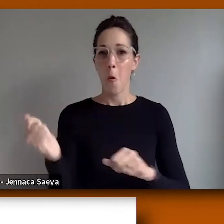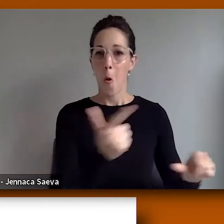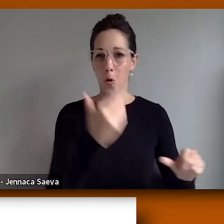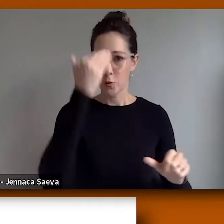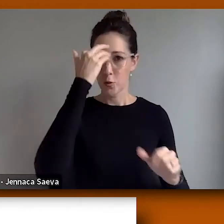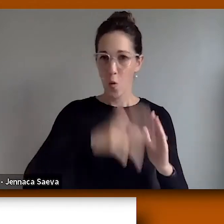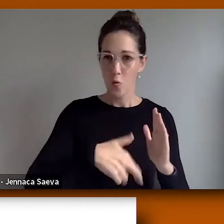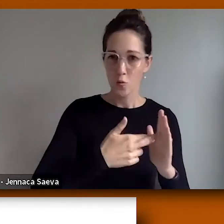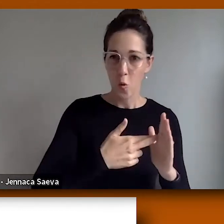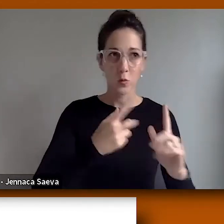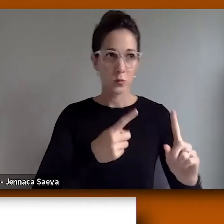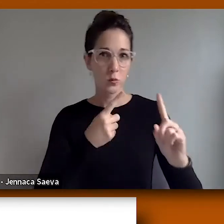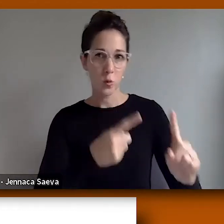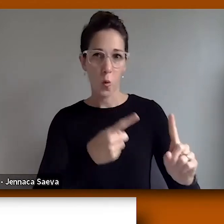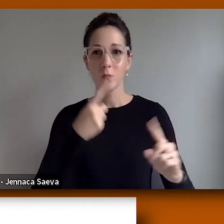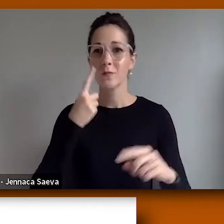the objectives of the grant.